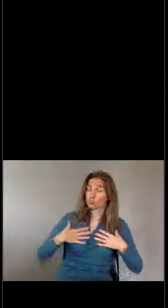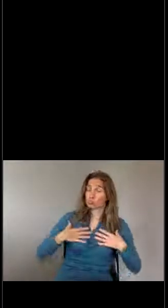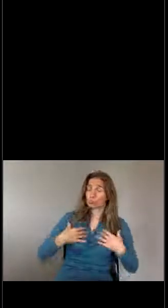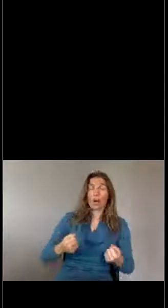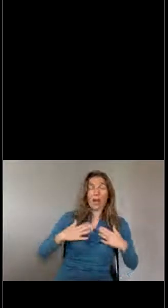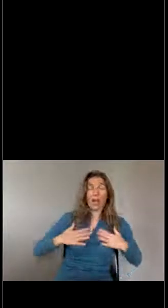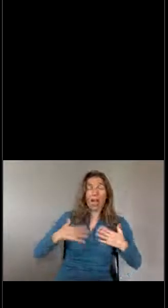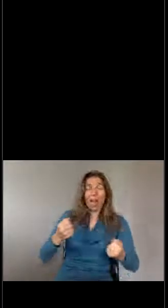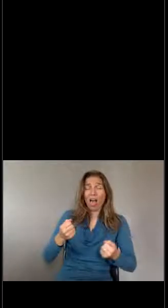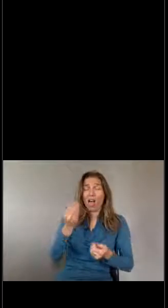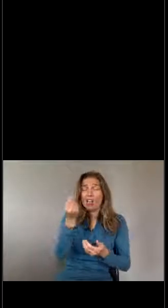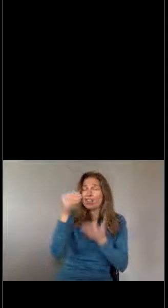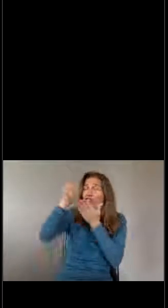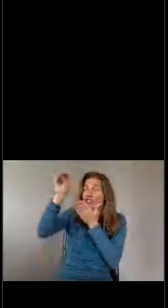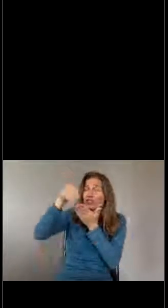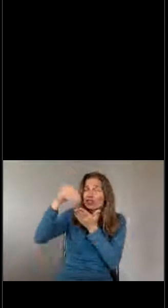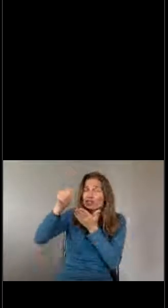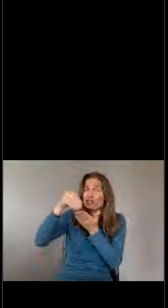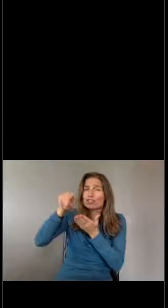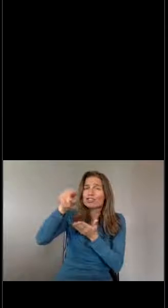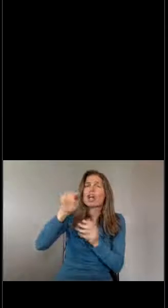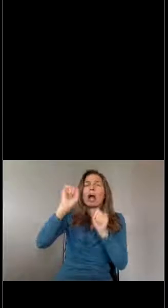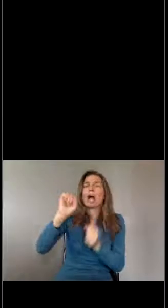but not a full range of services people required.